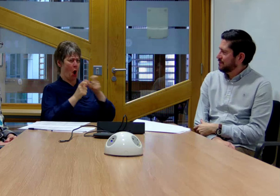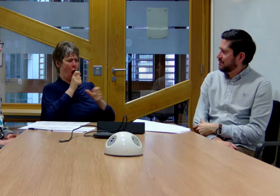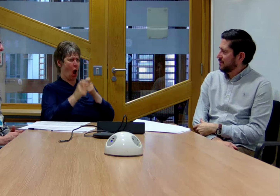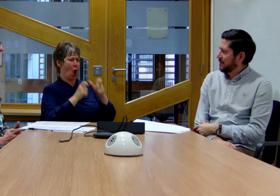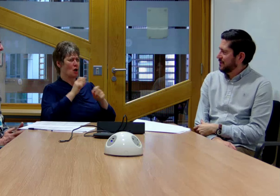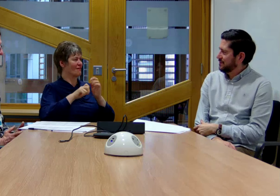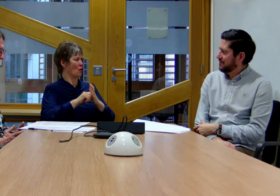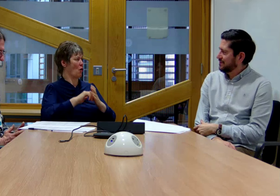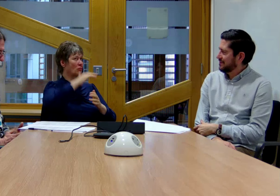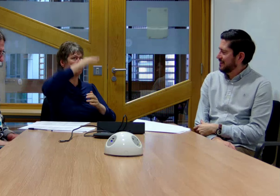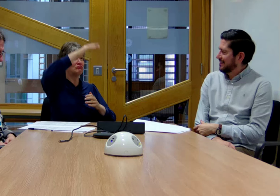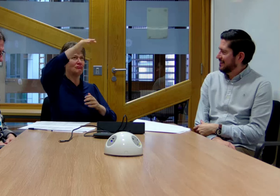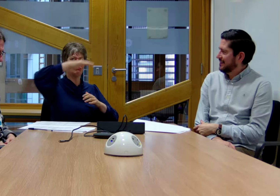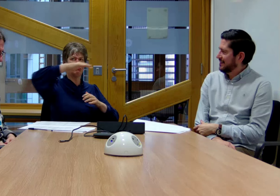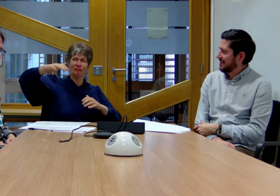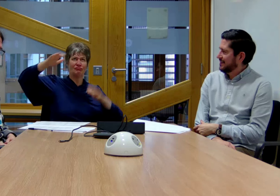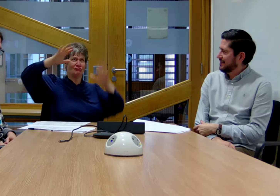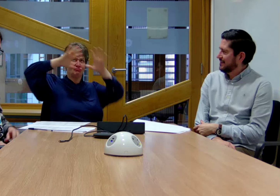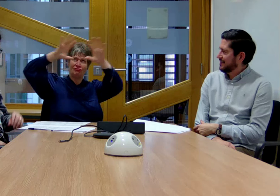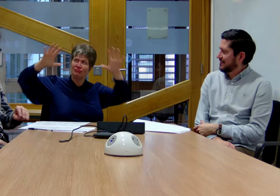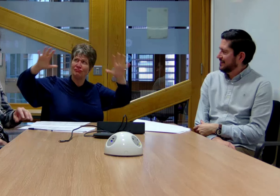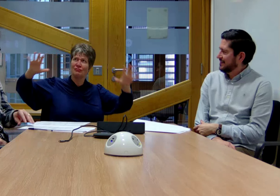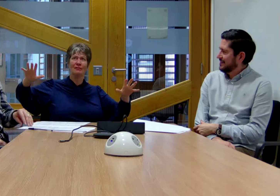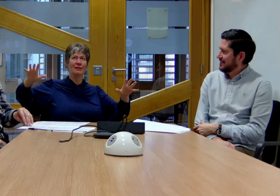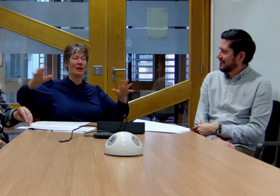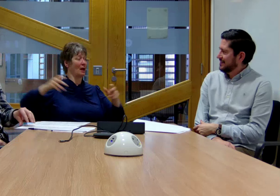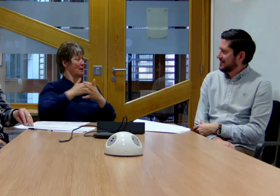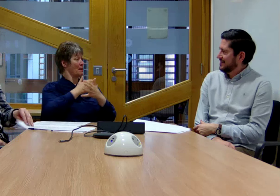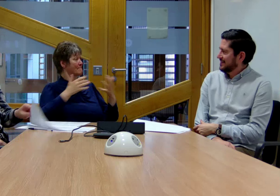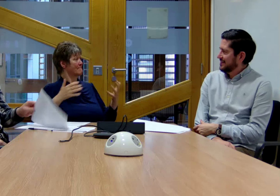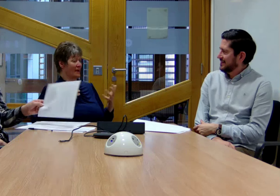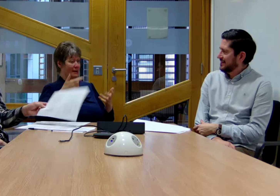and hills and different shapes and sizes, and a lot of people learn Gaelic because of